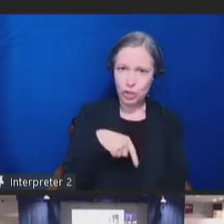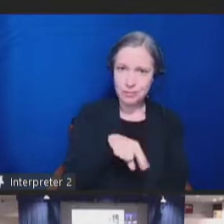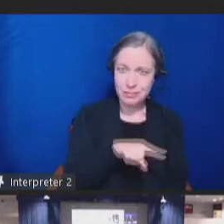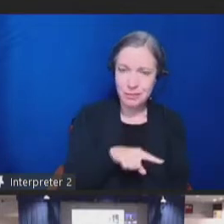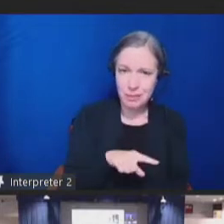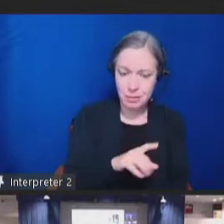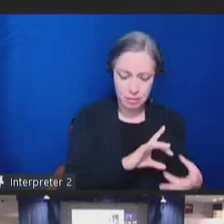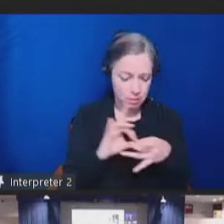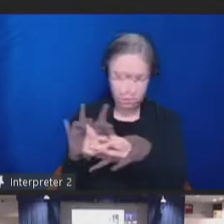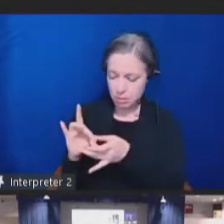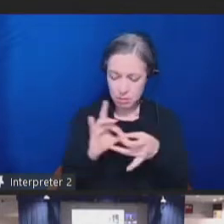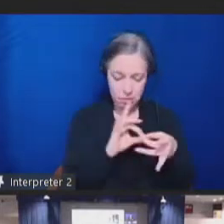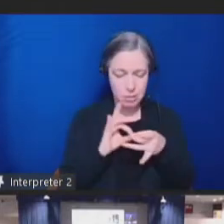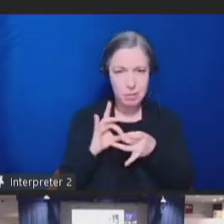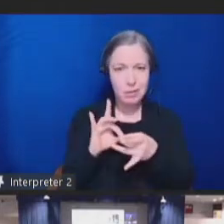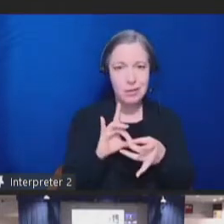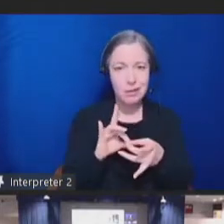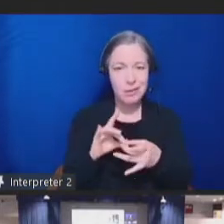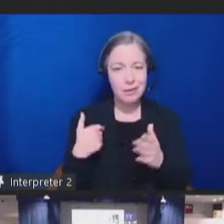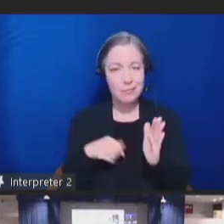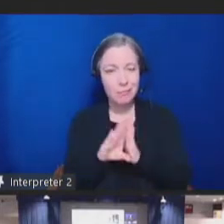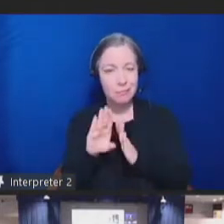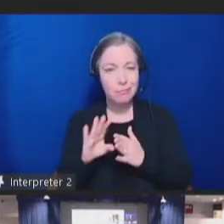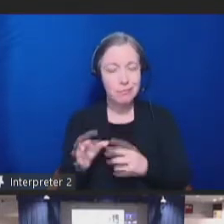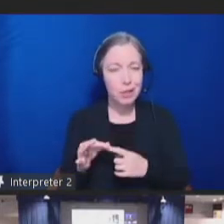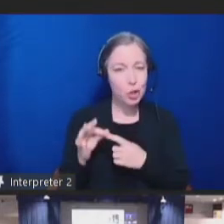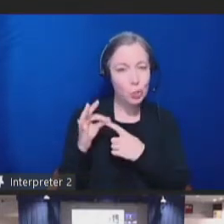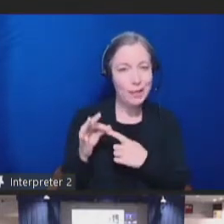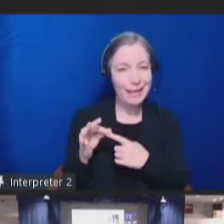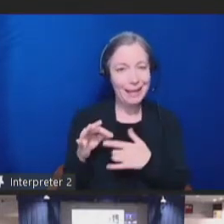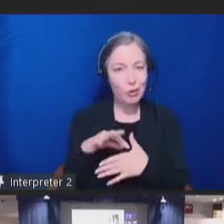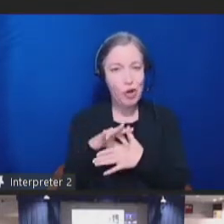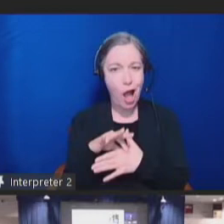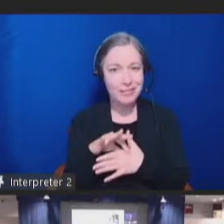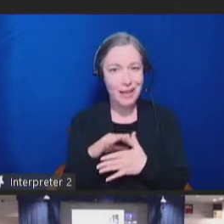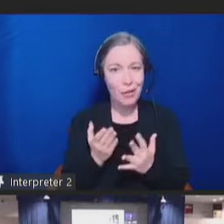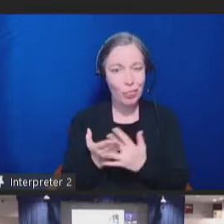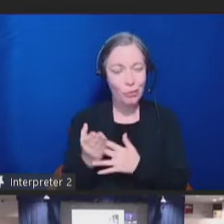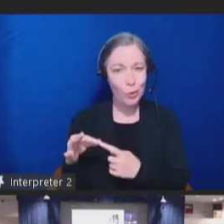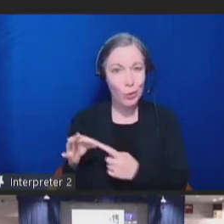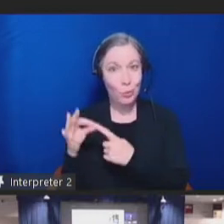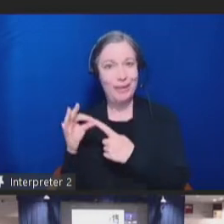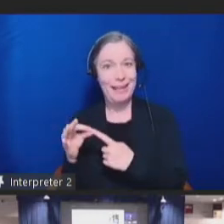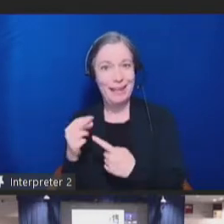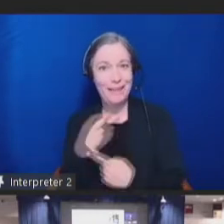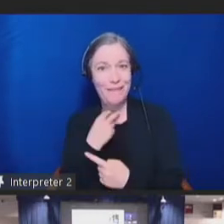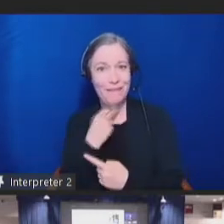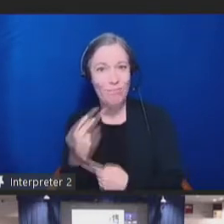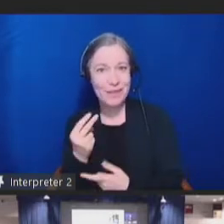unique content through very unique voices, to which people have already established meaningful